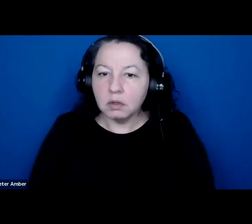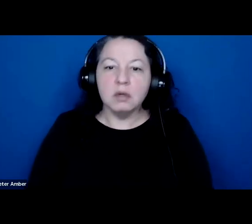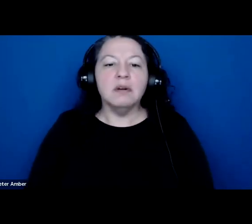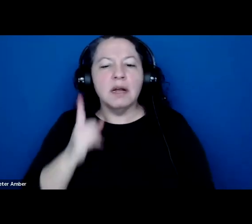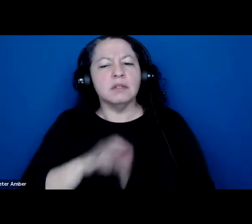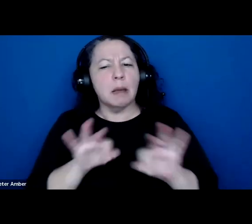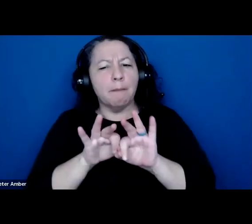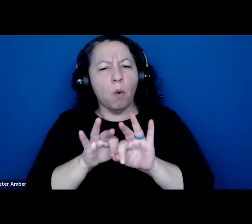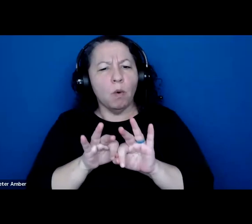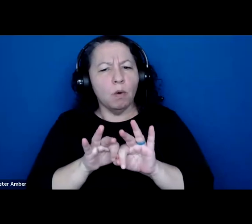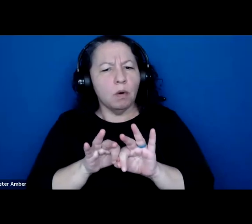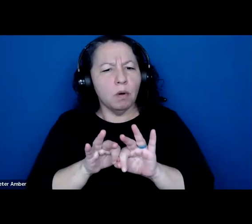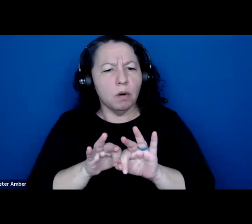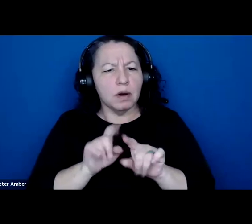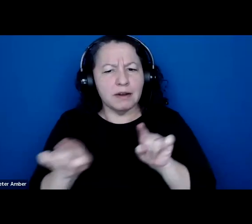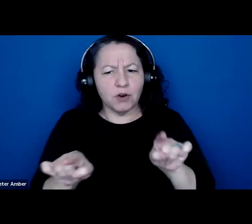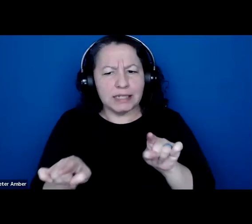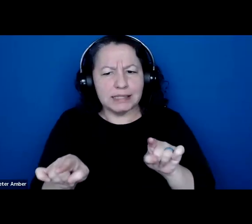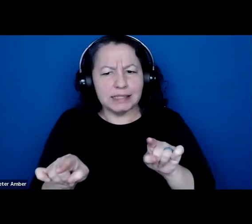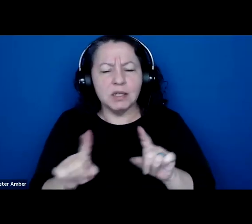us to make when we draw out the links between war,